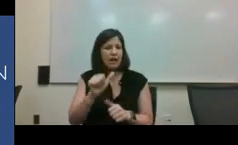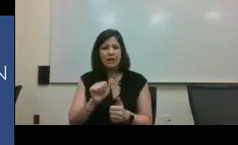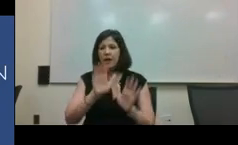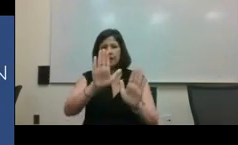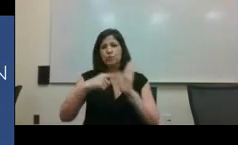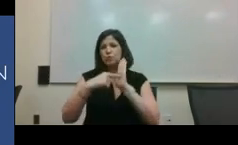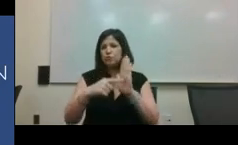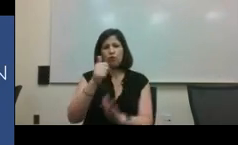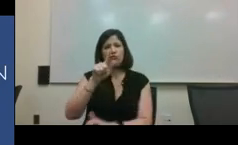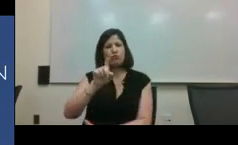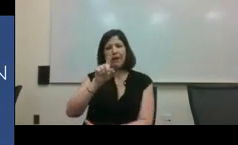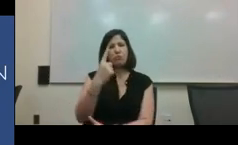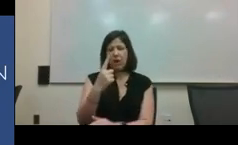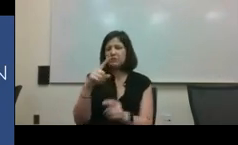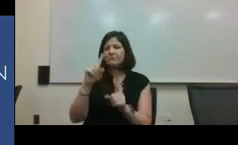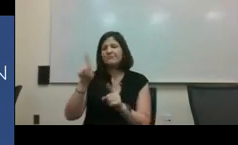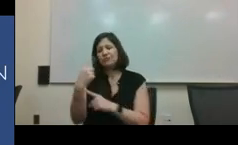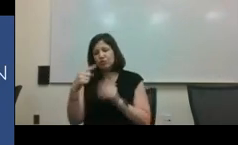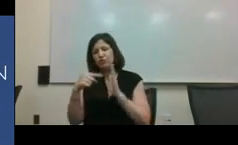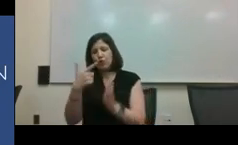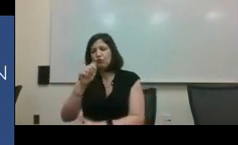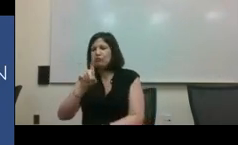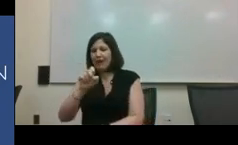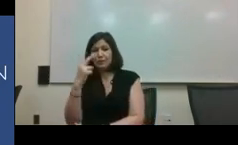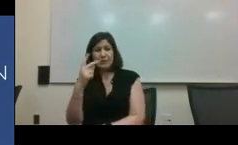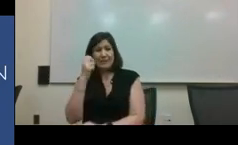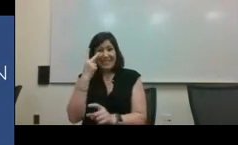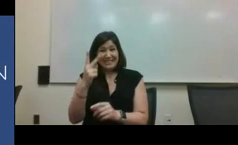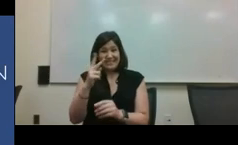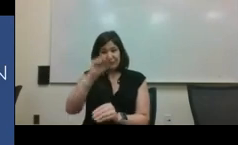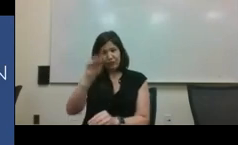these are just a great two mean scores. And then you can see the percentage of zero scores.